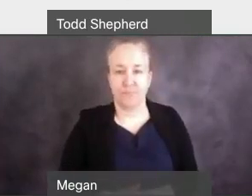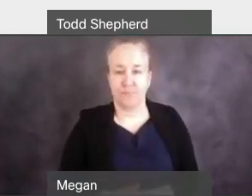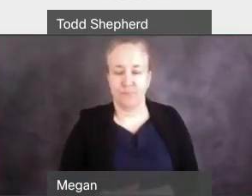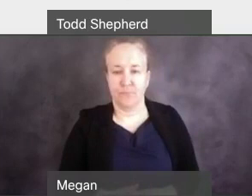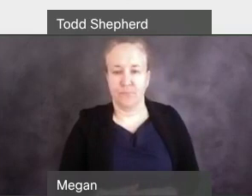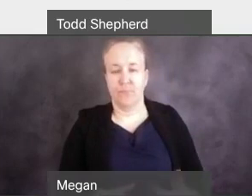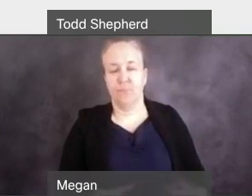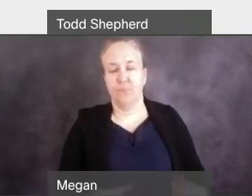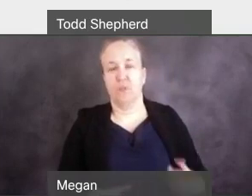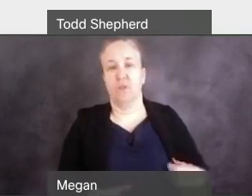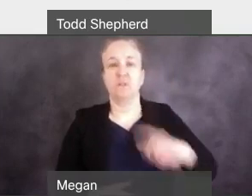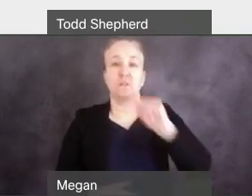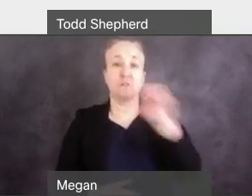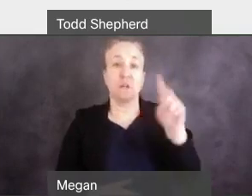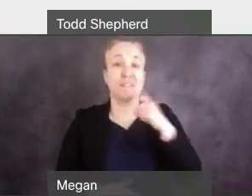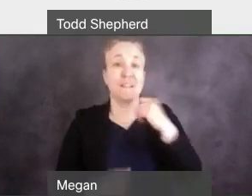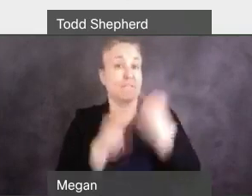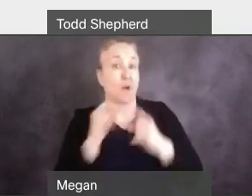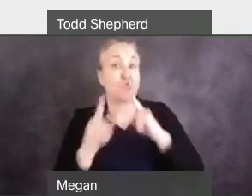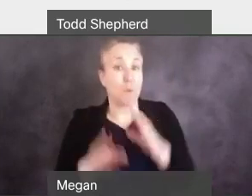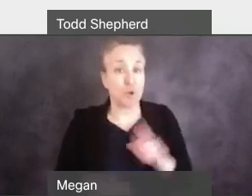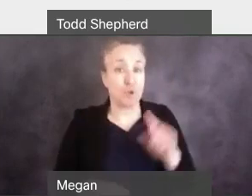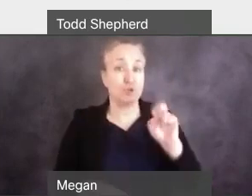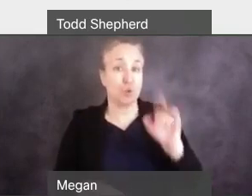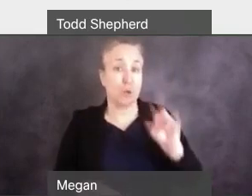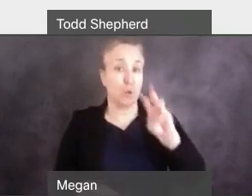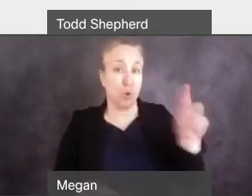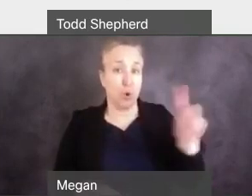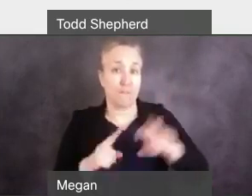[Staff] Our final reporter today will be Tony Wood from the Philadelphia Inquirer.